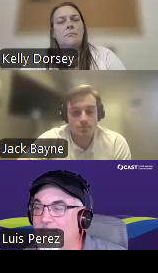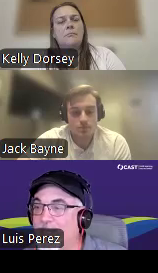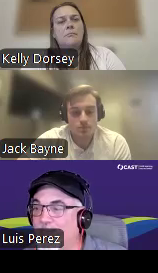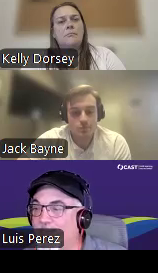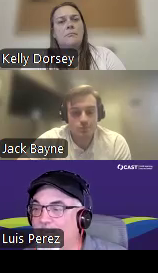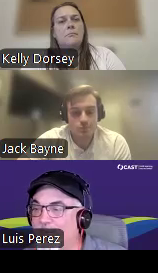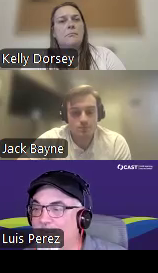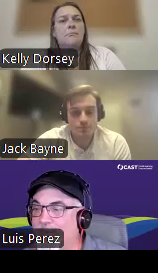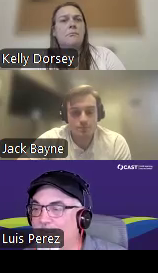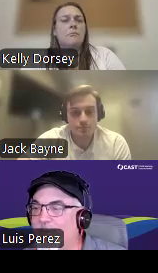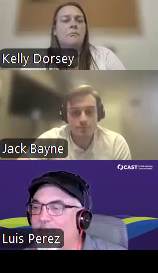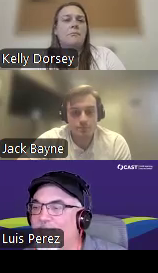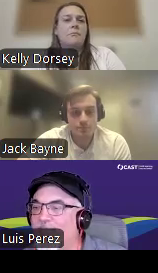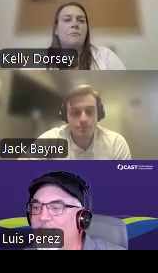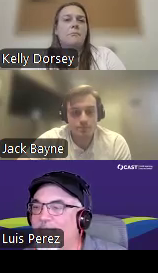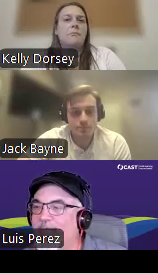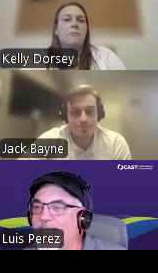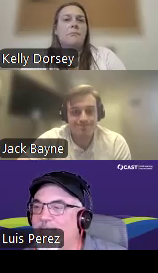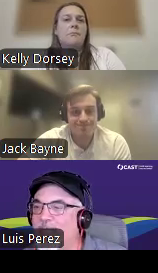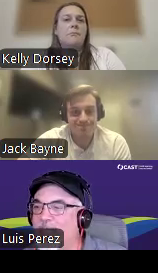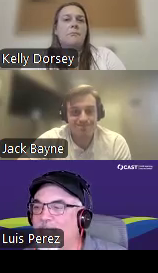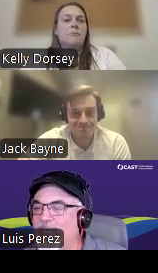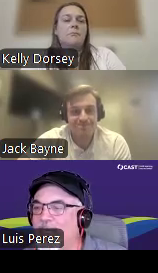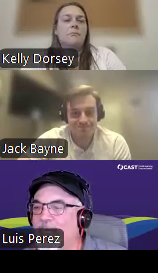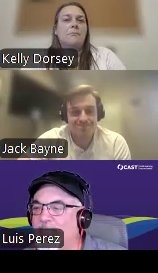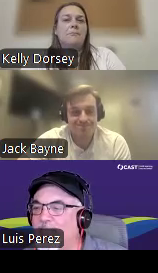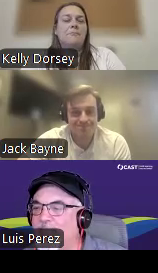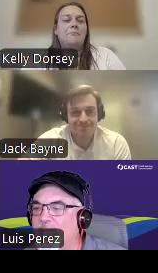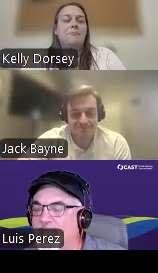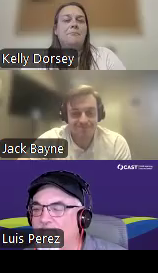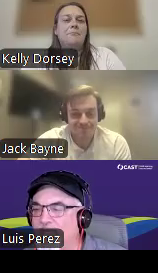"Is this worth a gallon of water?" And the reason why I ask myself that is because it